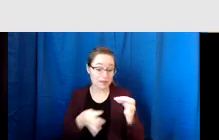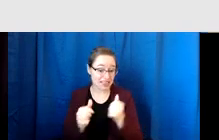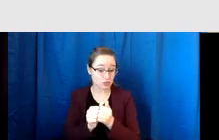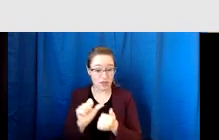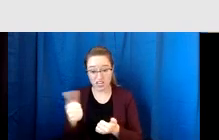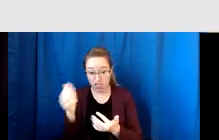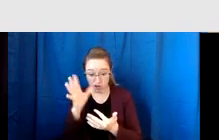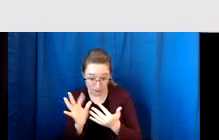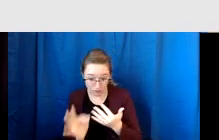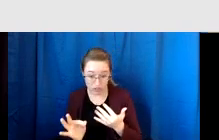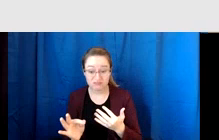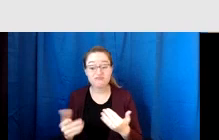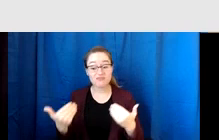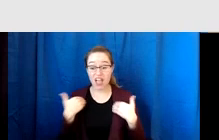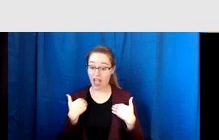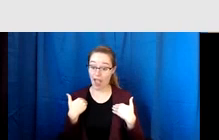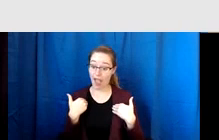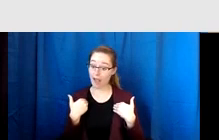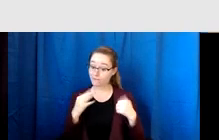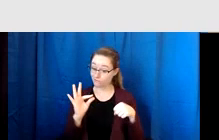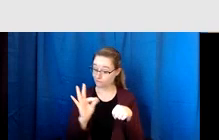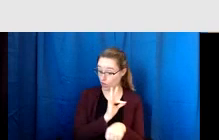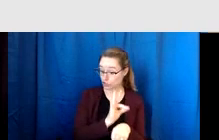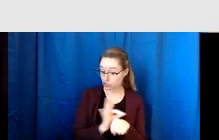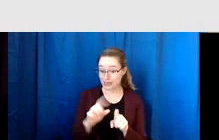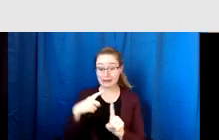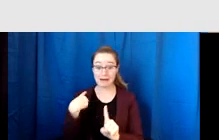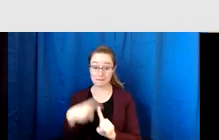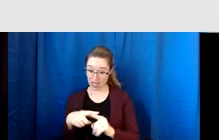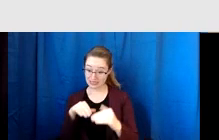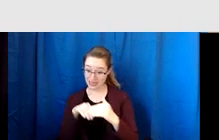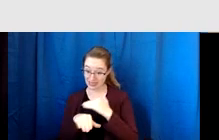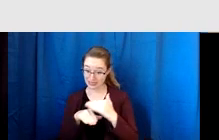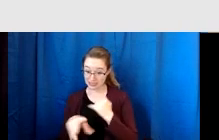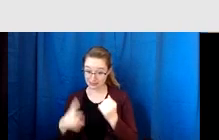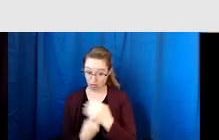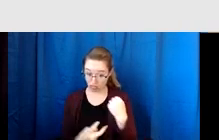does it both have comparable functionality and fix the accessibility issues.